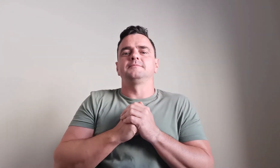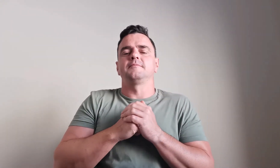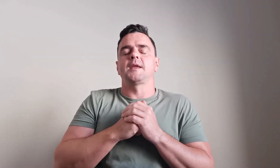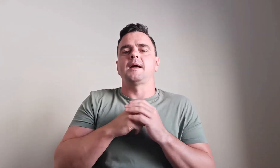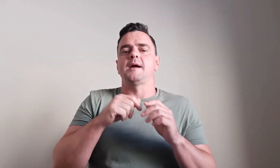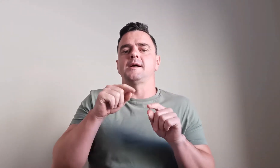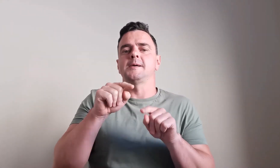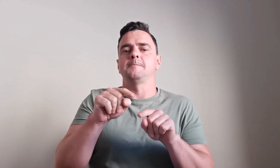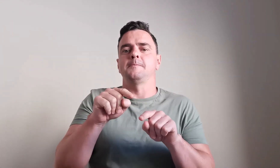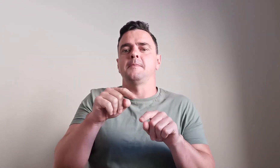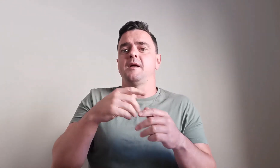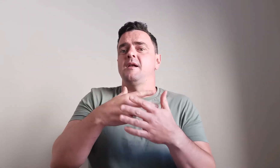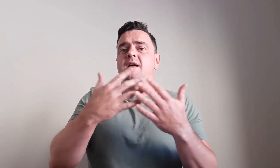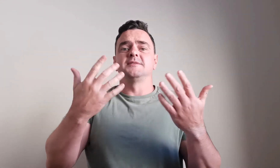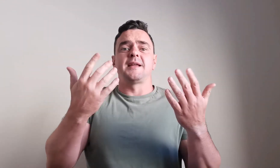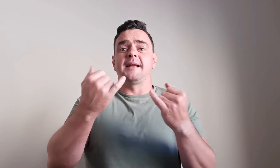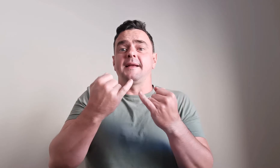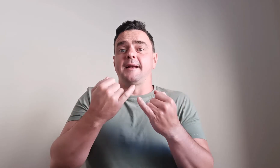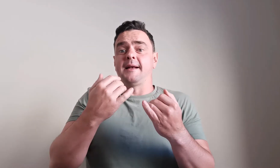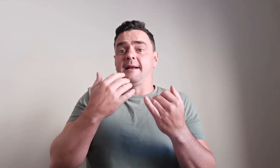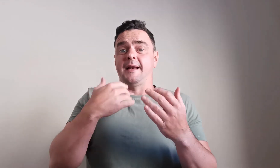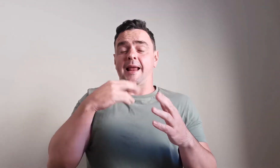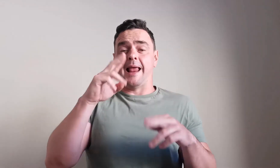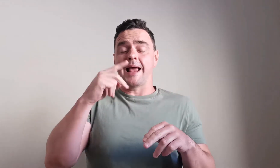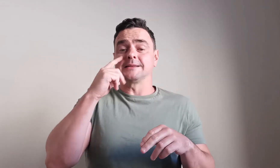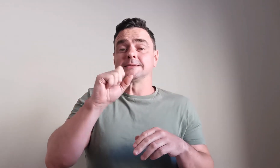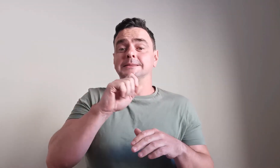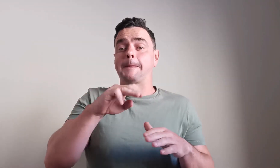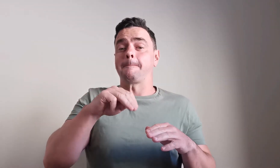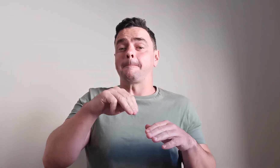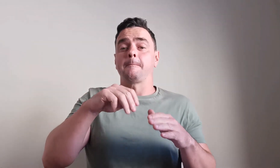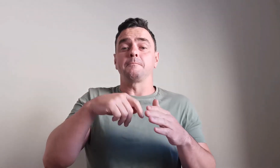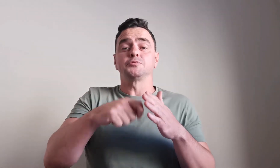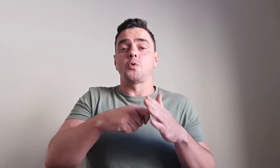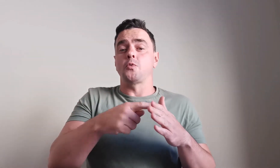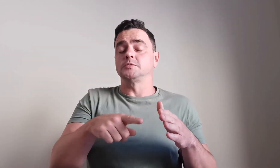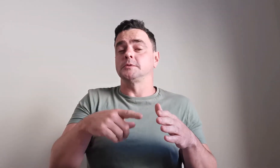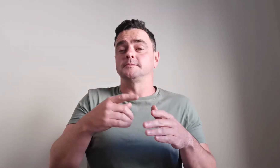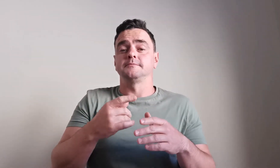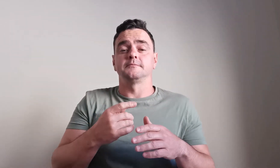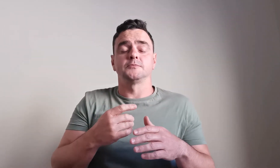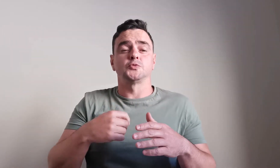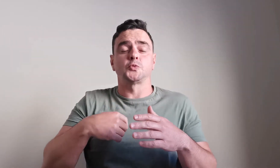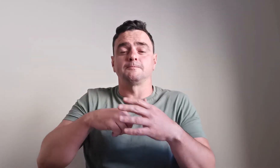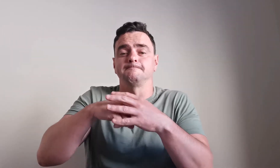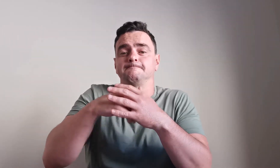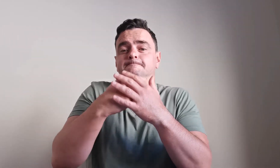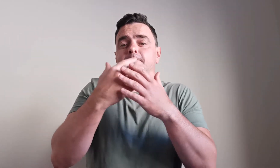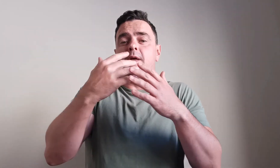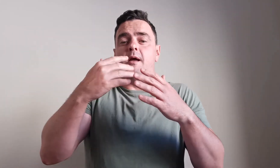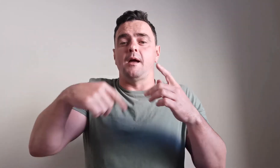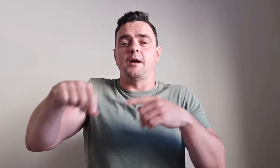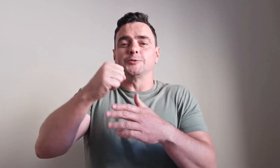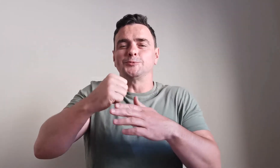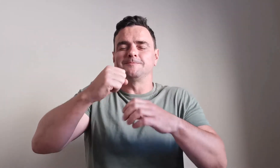the different signs have the same meaning in a maths context. I can definitely see the STEM project helping to develop